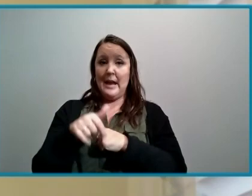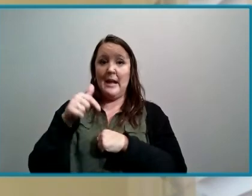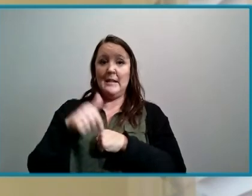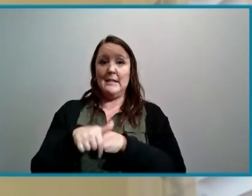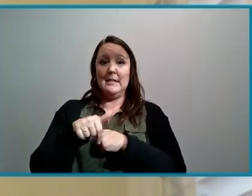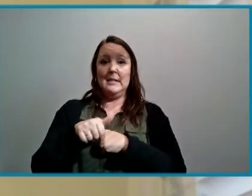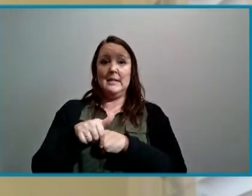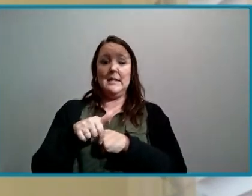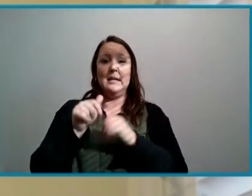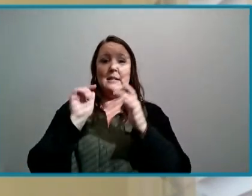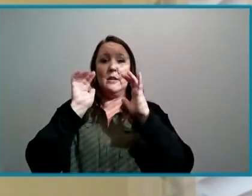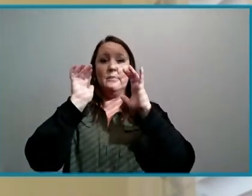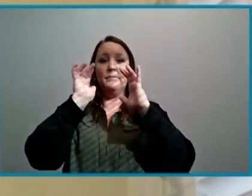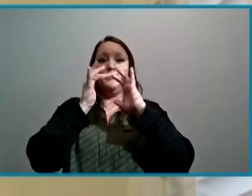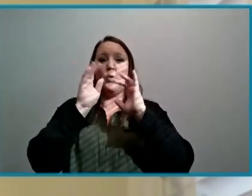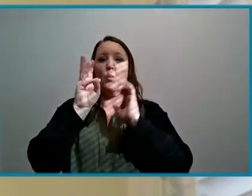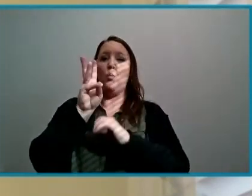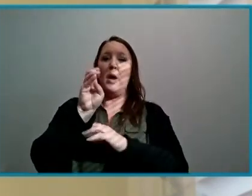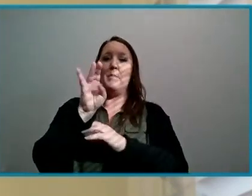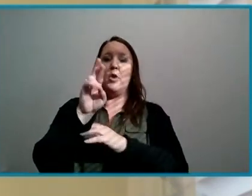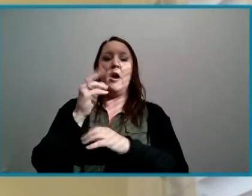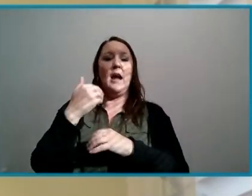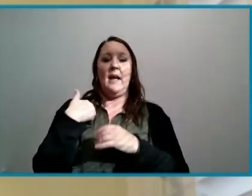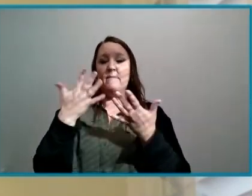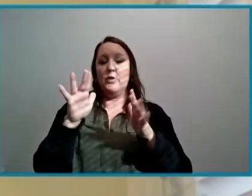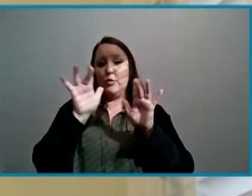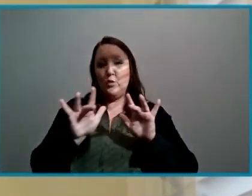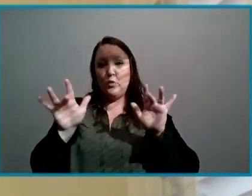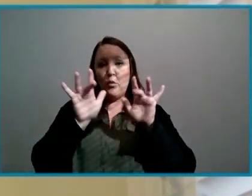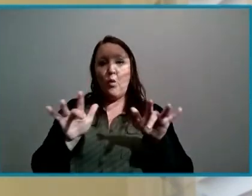You can take a look and keep an eye out for it to go up.